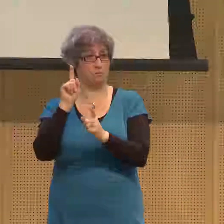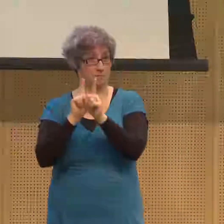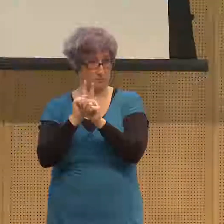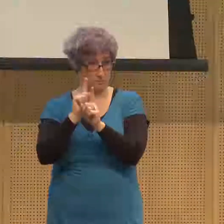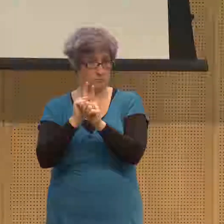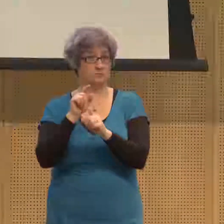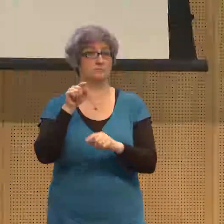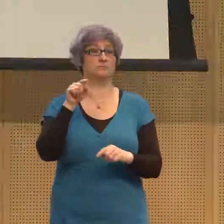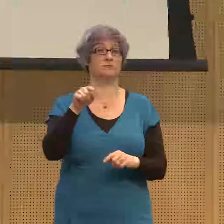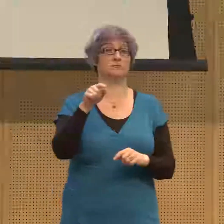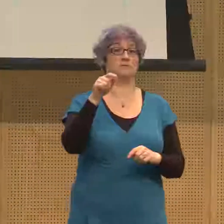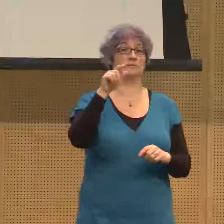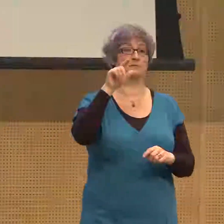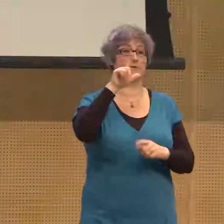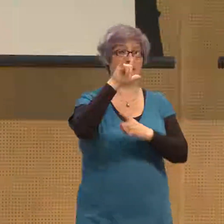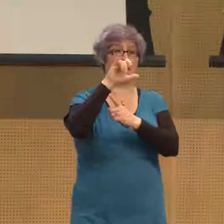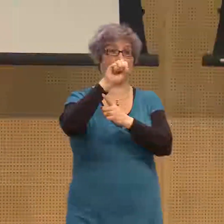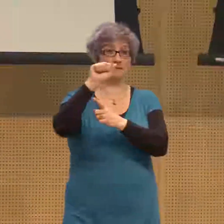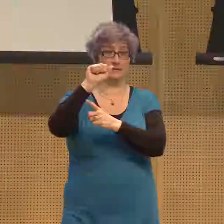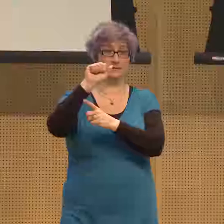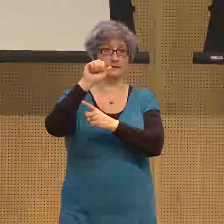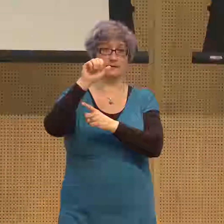So I applied with two mentors.